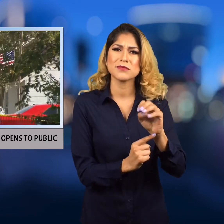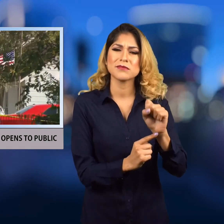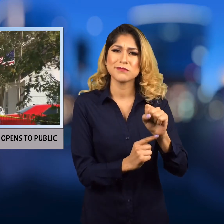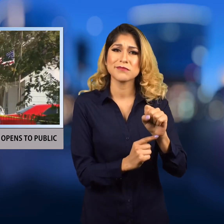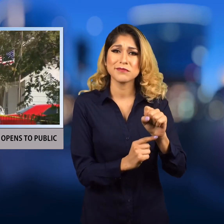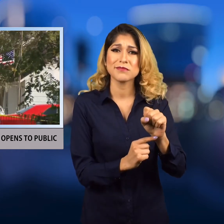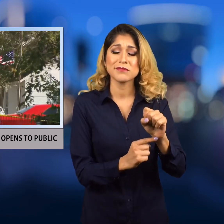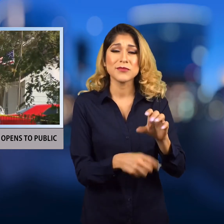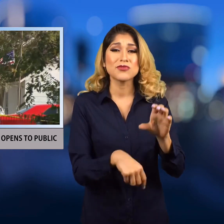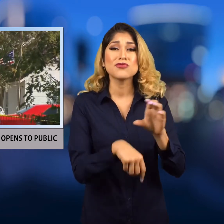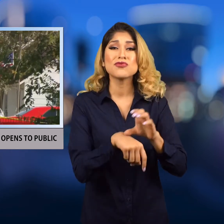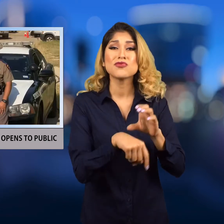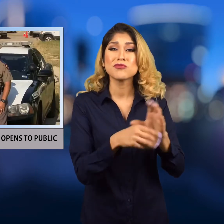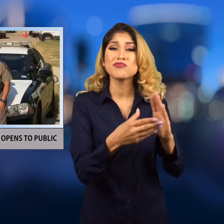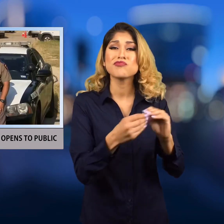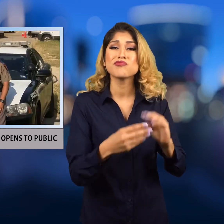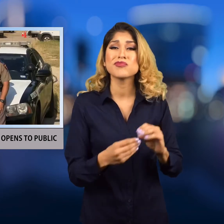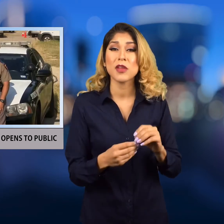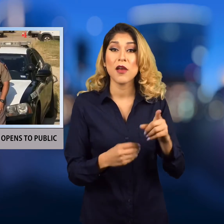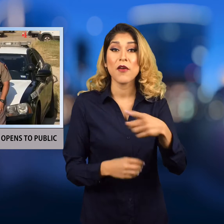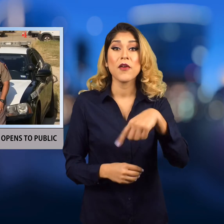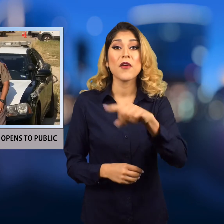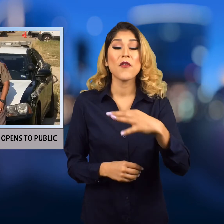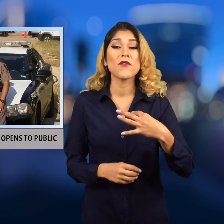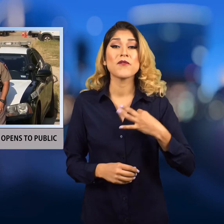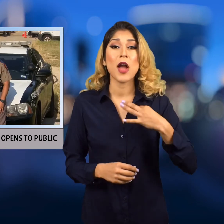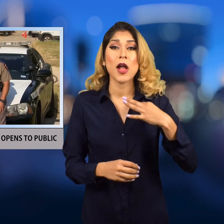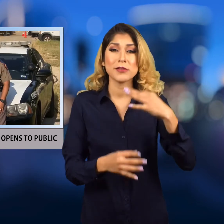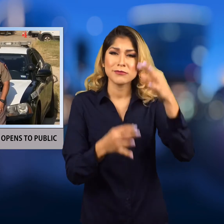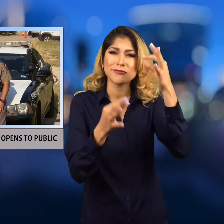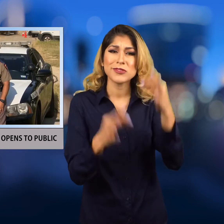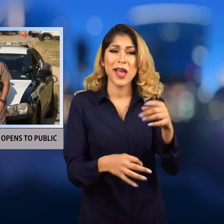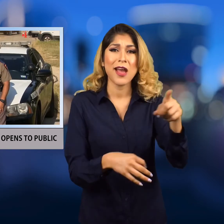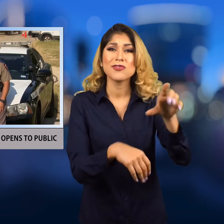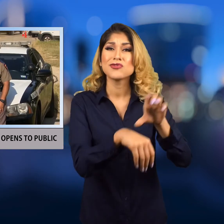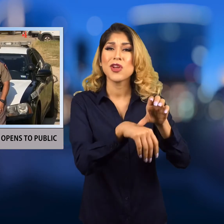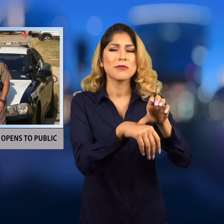The church says the memorial was put up by volunteers as part of a